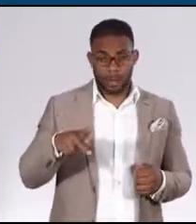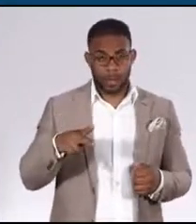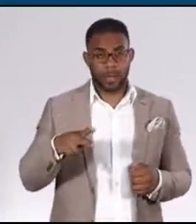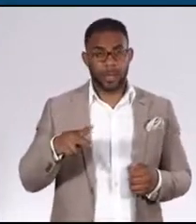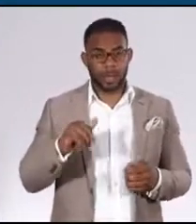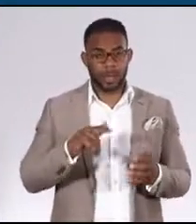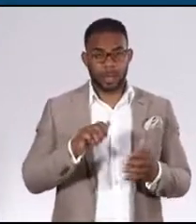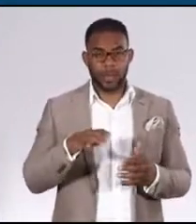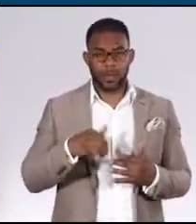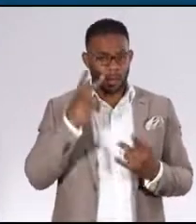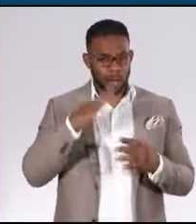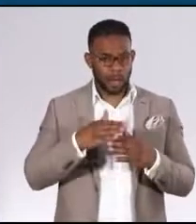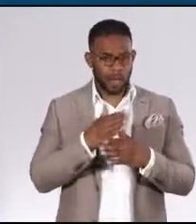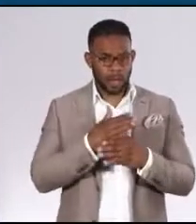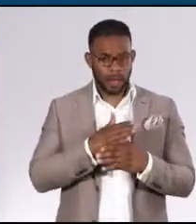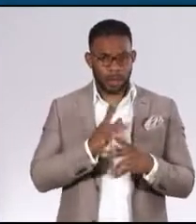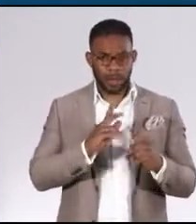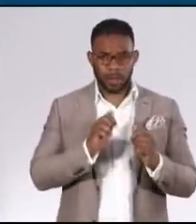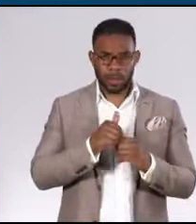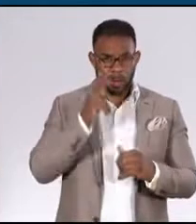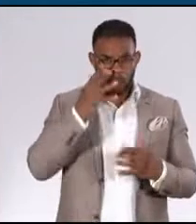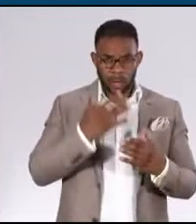We see on average of people with hearing loss have a greater risk